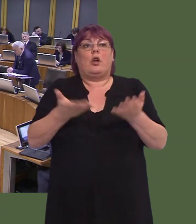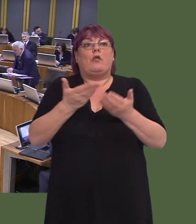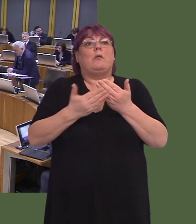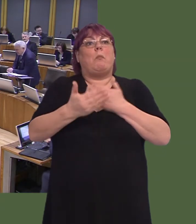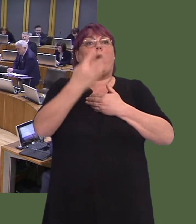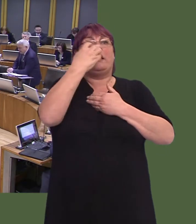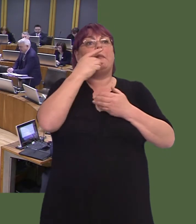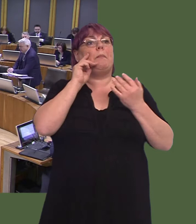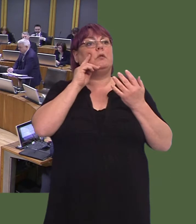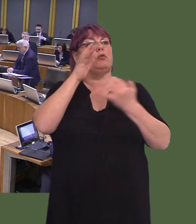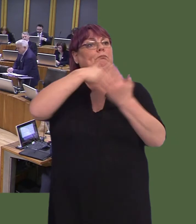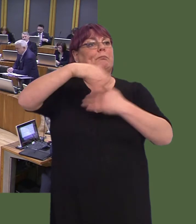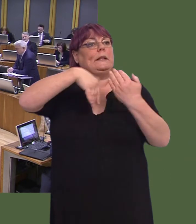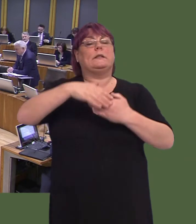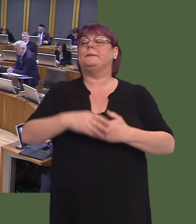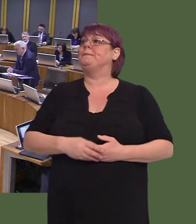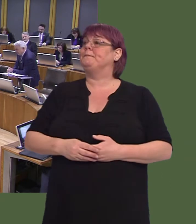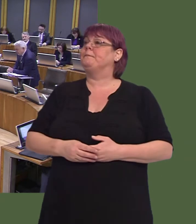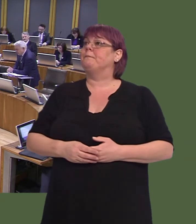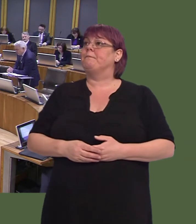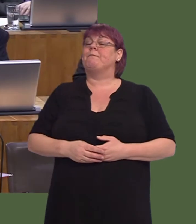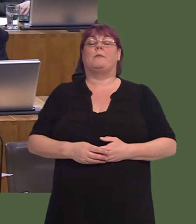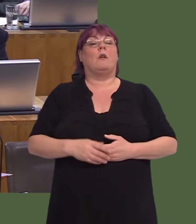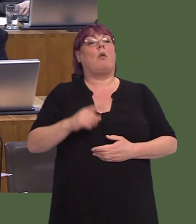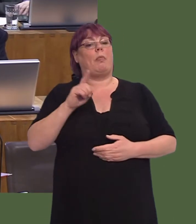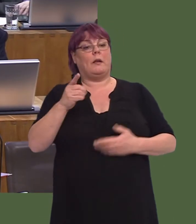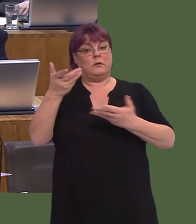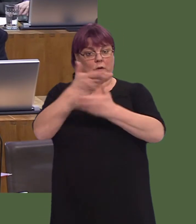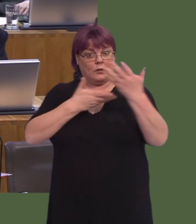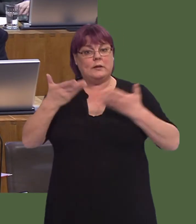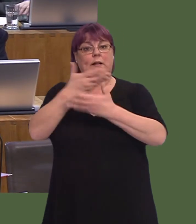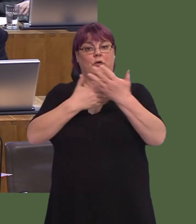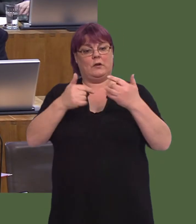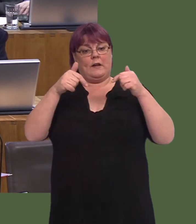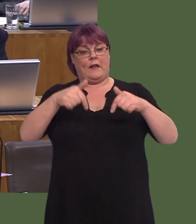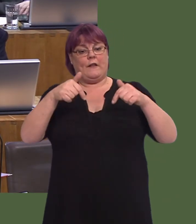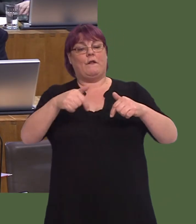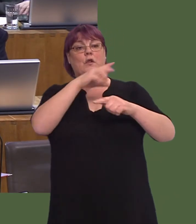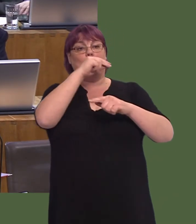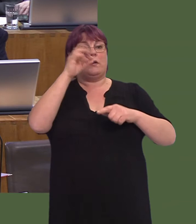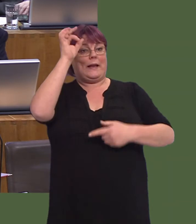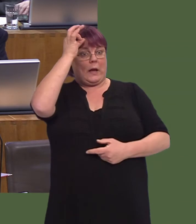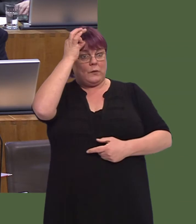Carwyn Jones AM: Well, this consultation is something for Swansea council and for them